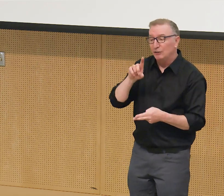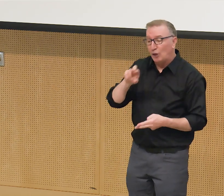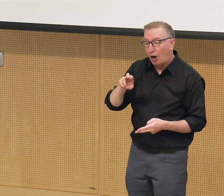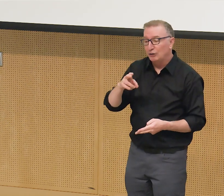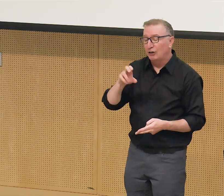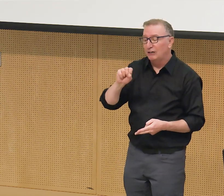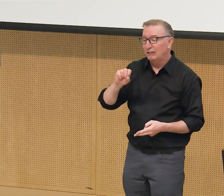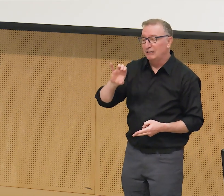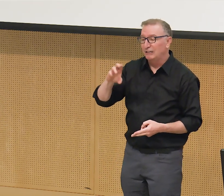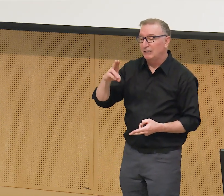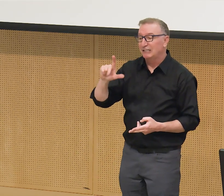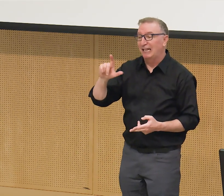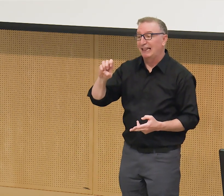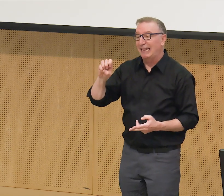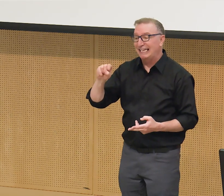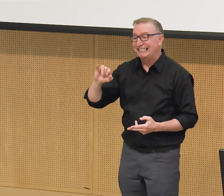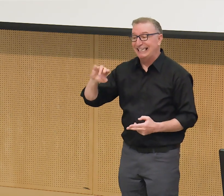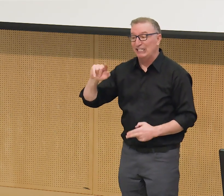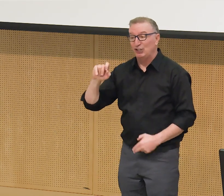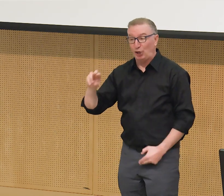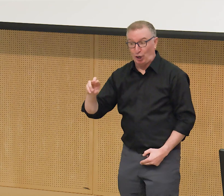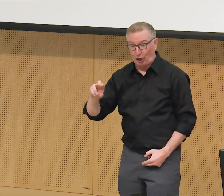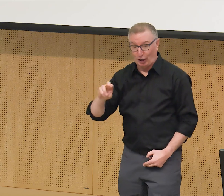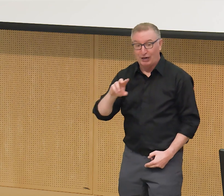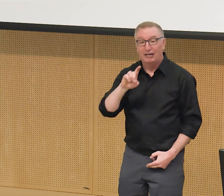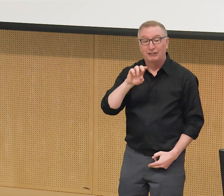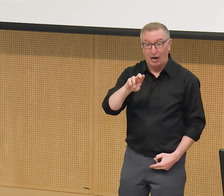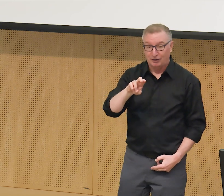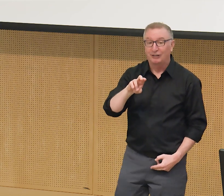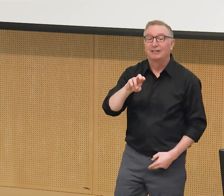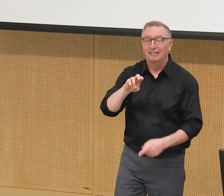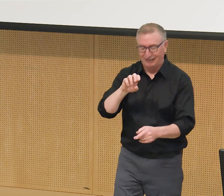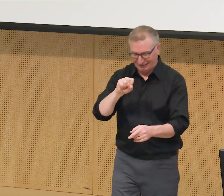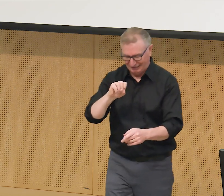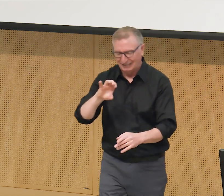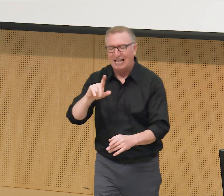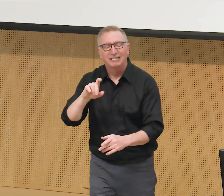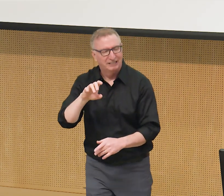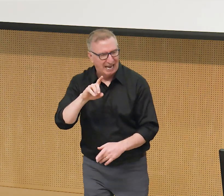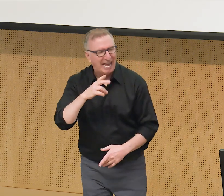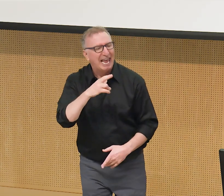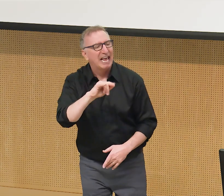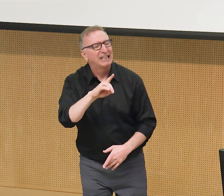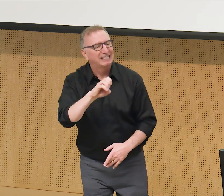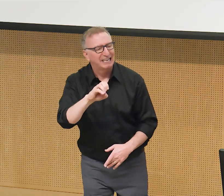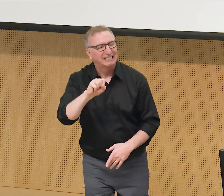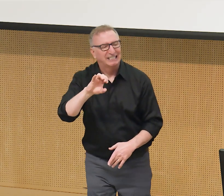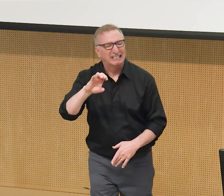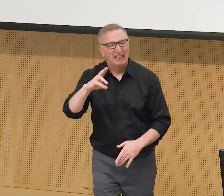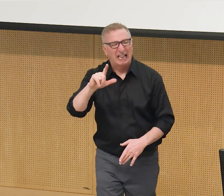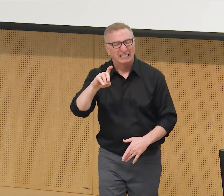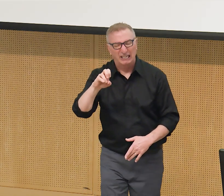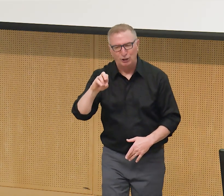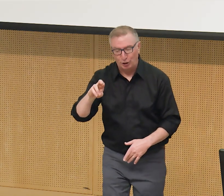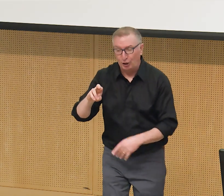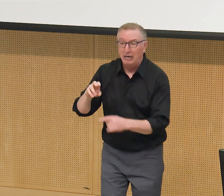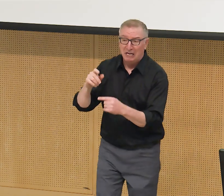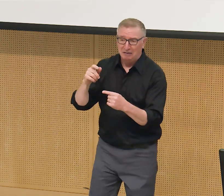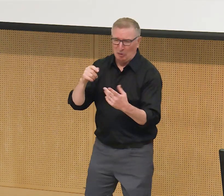and that was Dr. , Alex ,